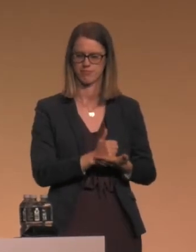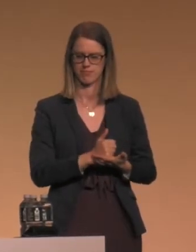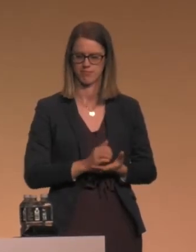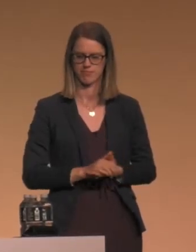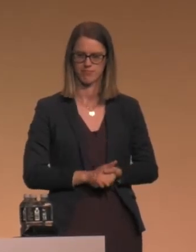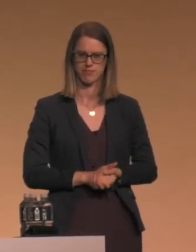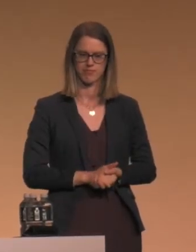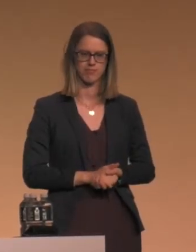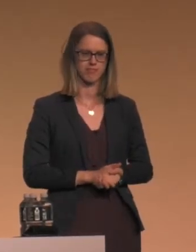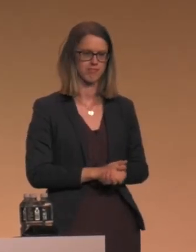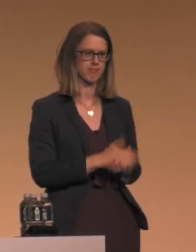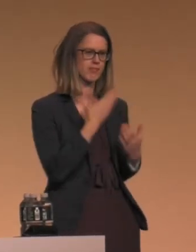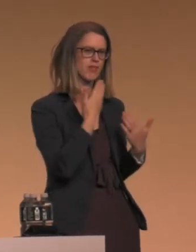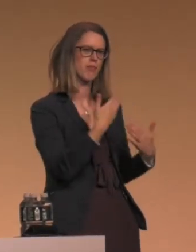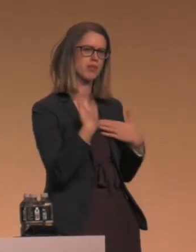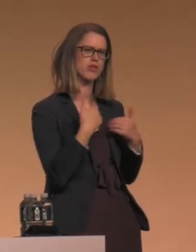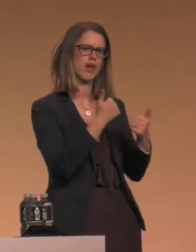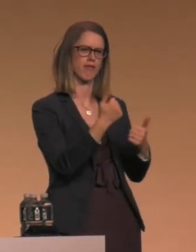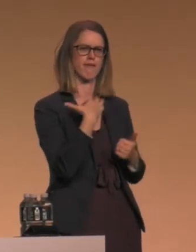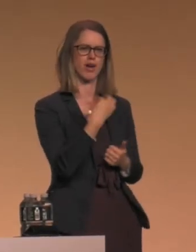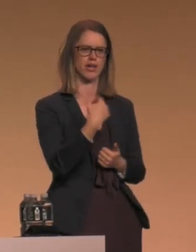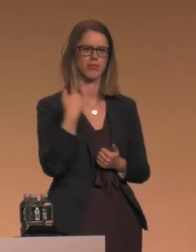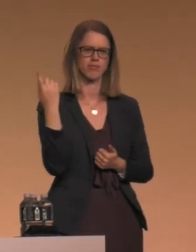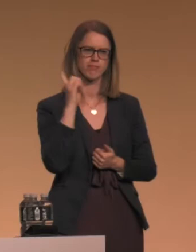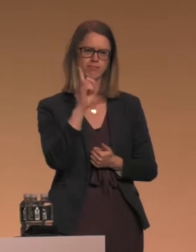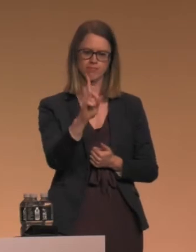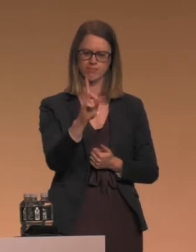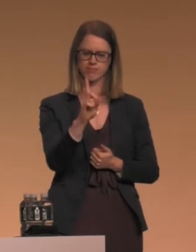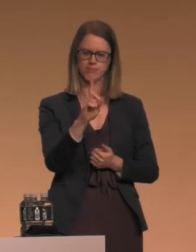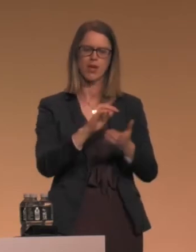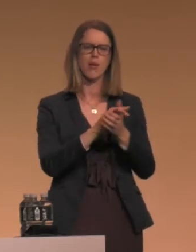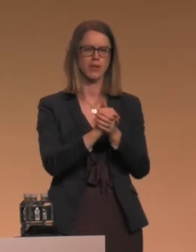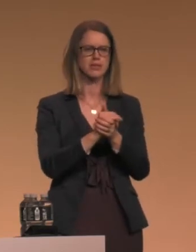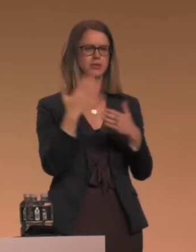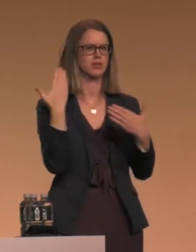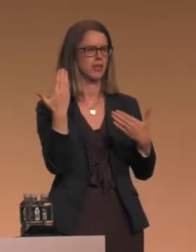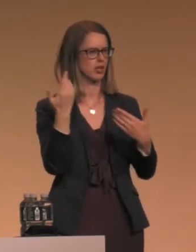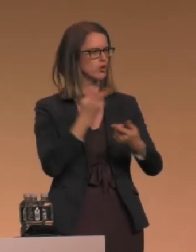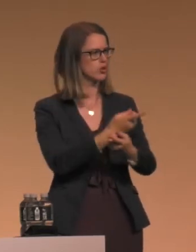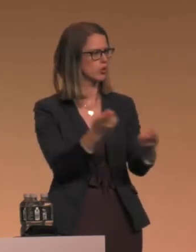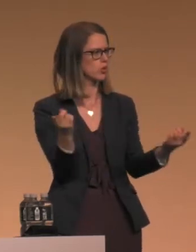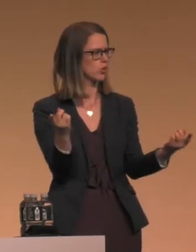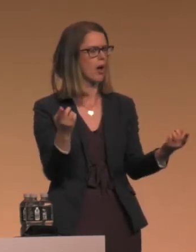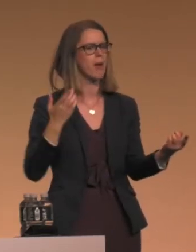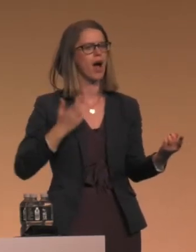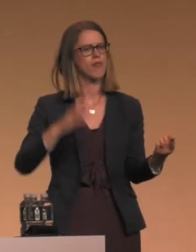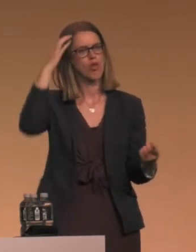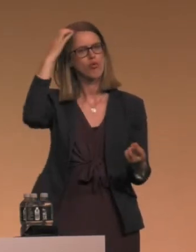I'd like to thank the Ministry of Health for inviting me here today. And I'm pleased to be speaking to you today on behalf of the Royal New Zealand College